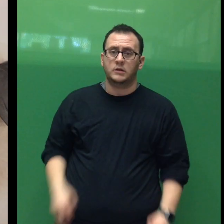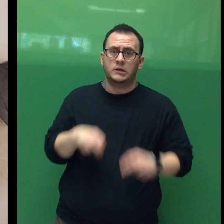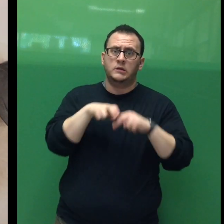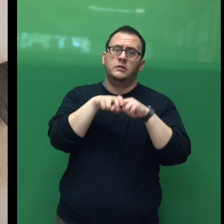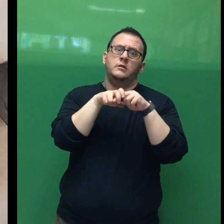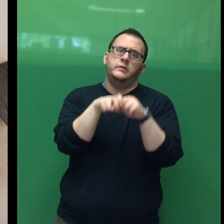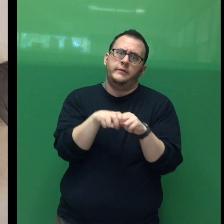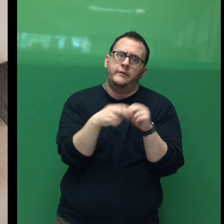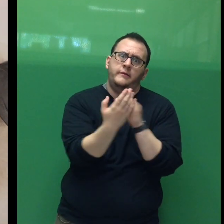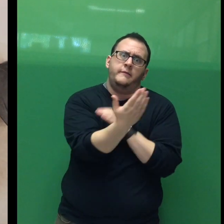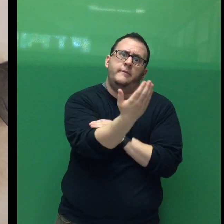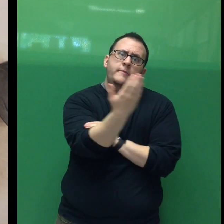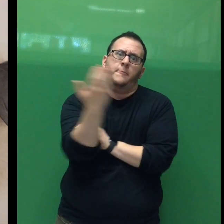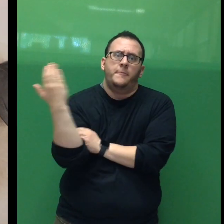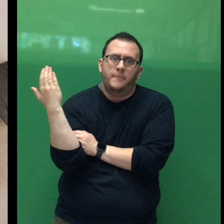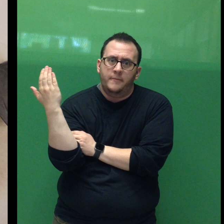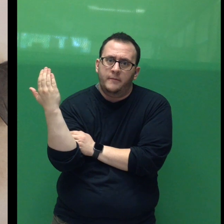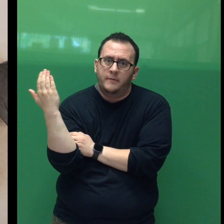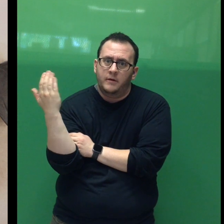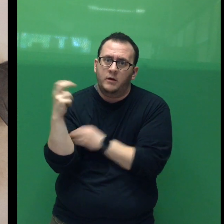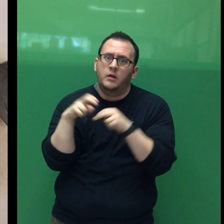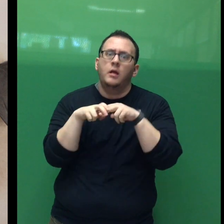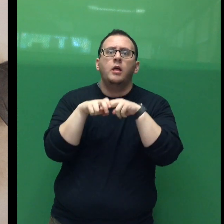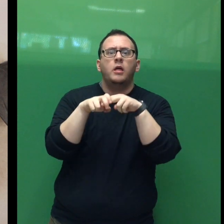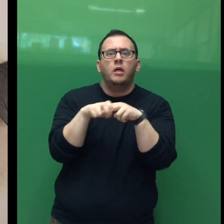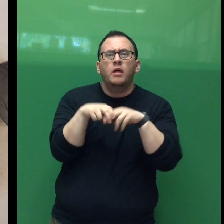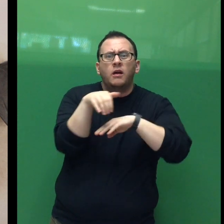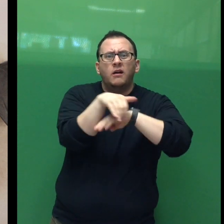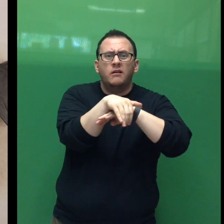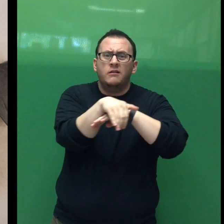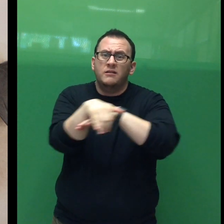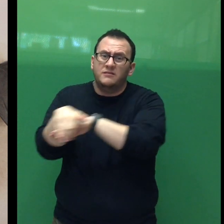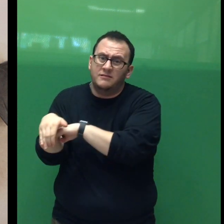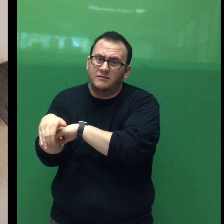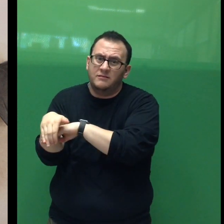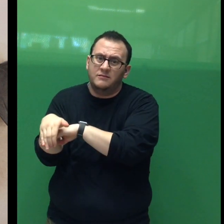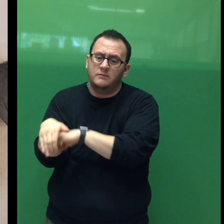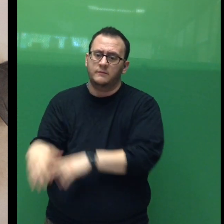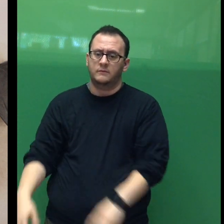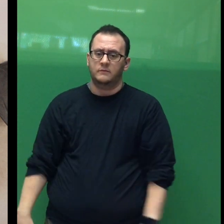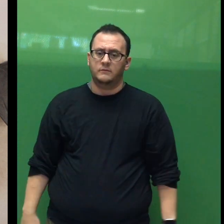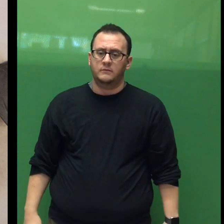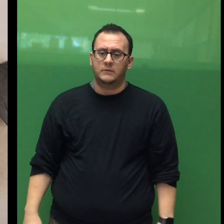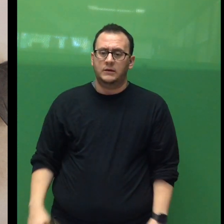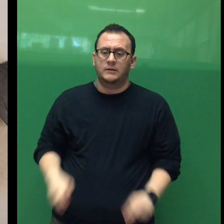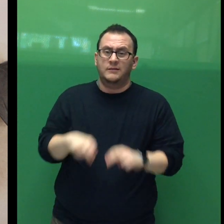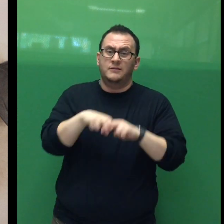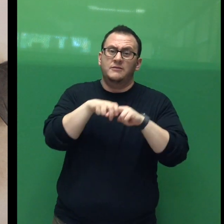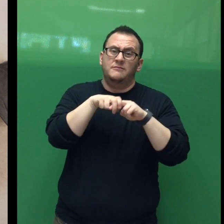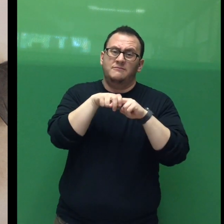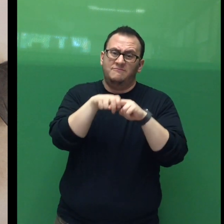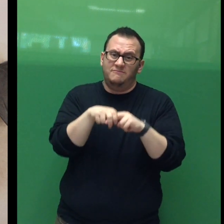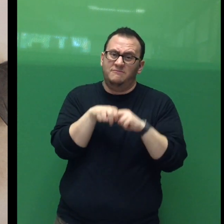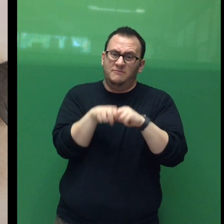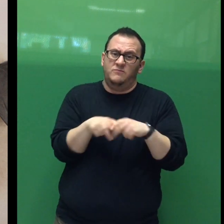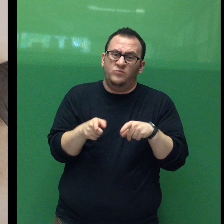The screen splits. On the left the previously described picture. On the right Linden signs using American Sign Language.]